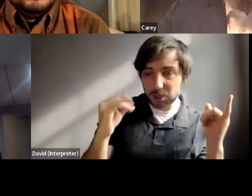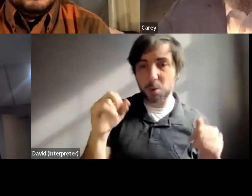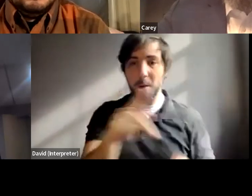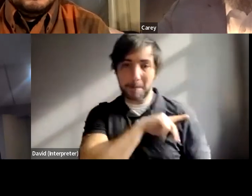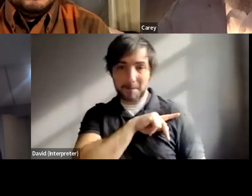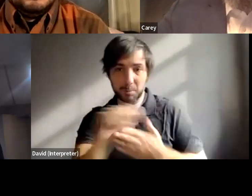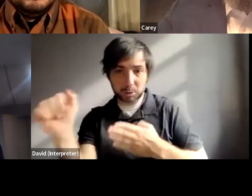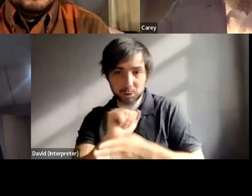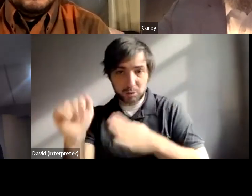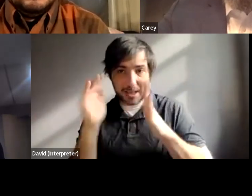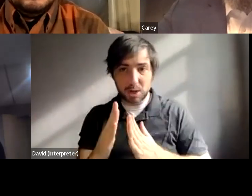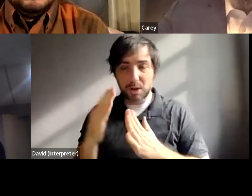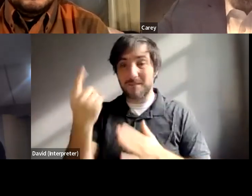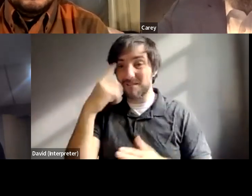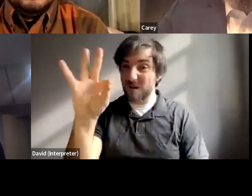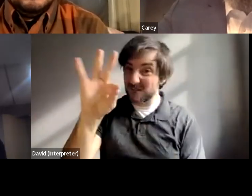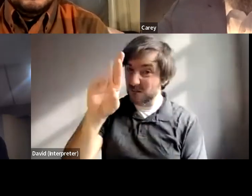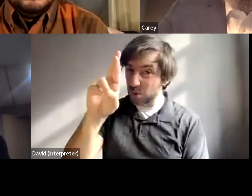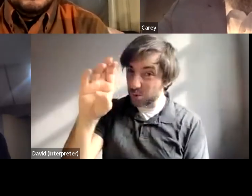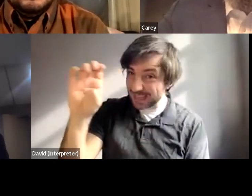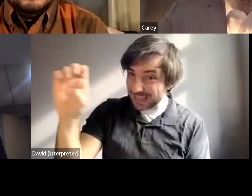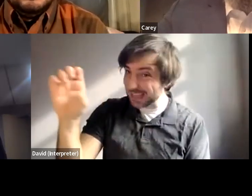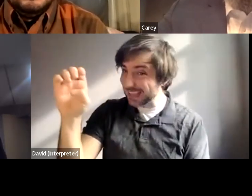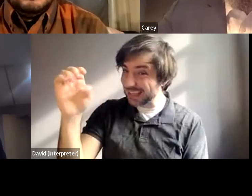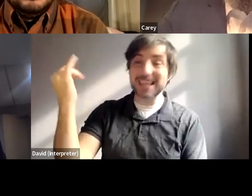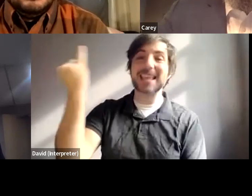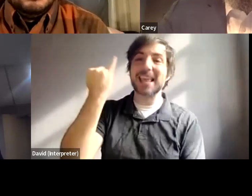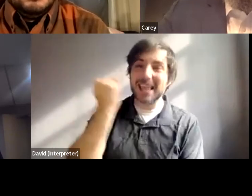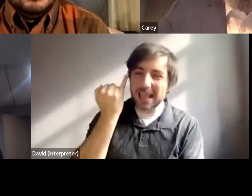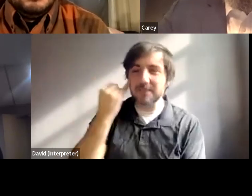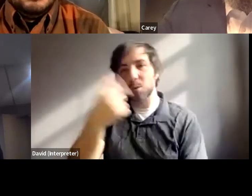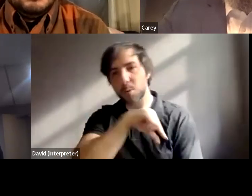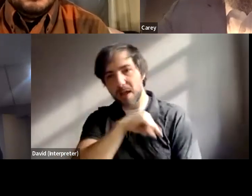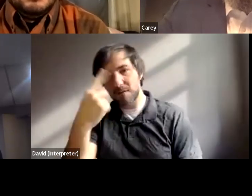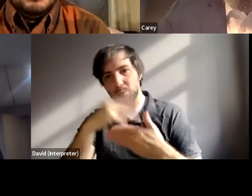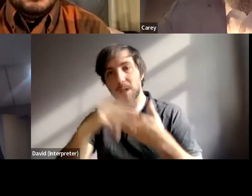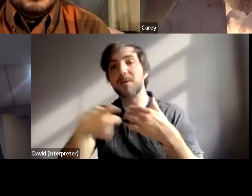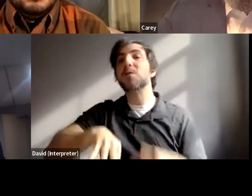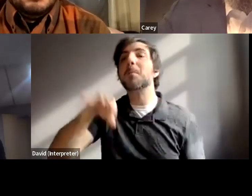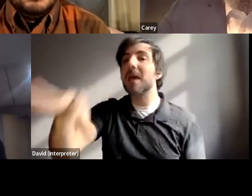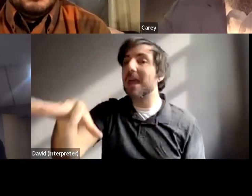you qualify for the program. You have to pay for the use of the facility, becoming a member, getting a